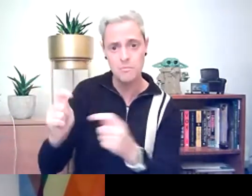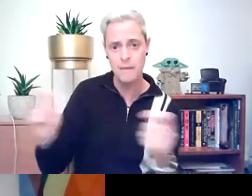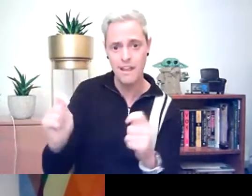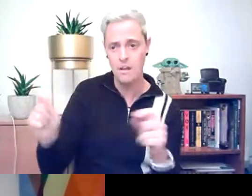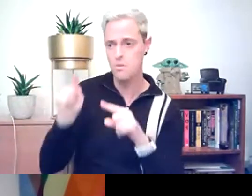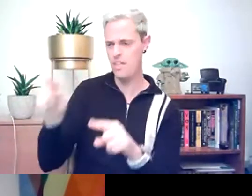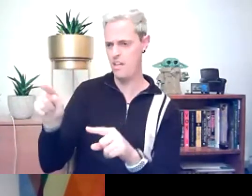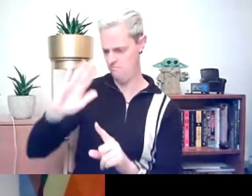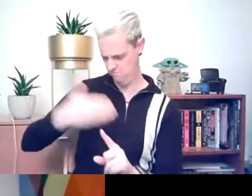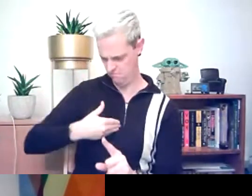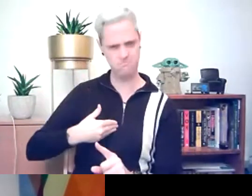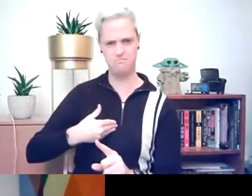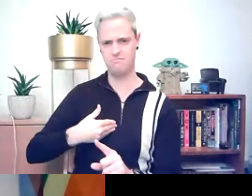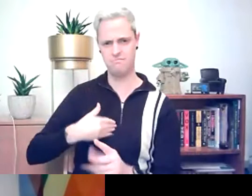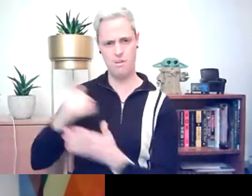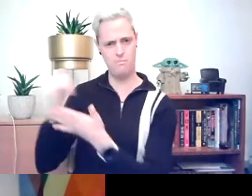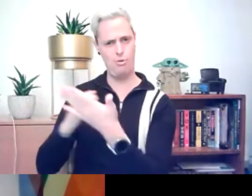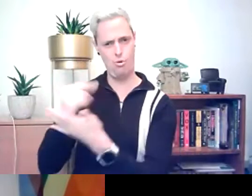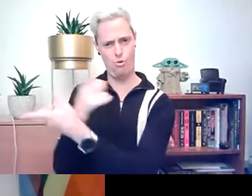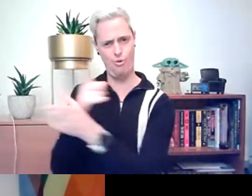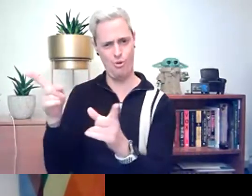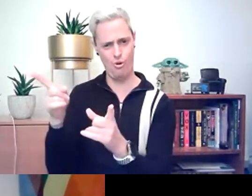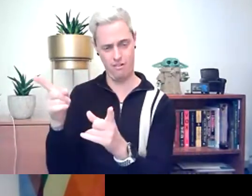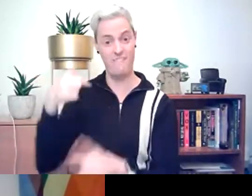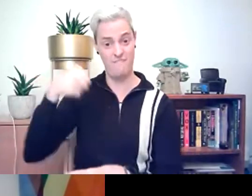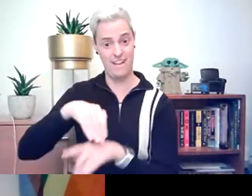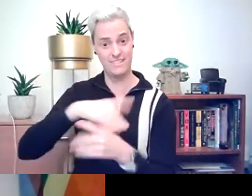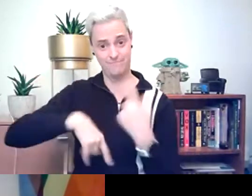raise these in the right places we were always asked to prove we were saying, and there